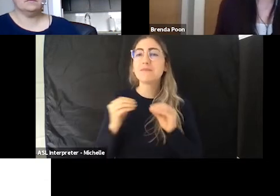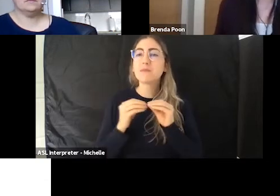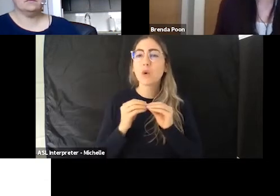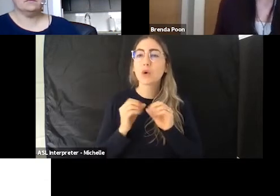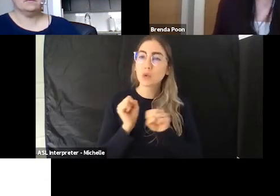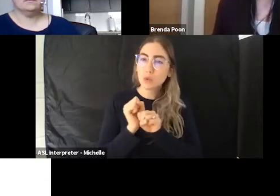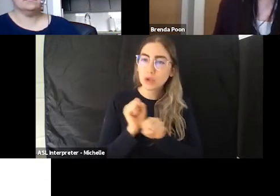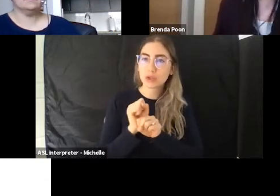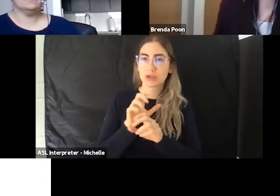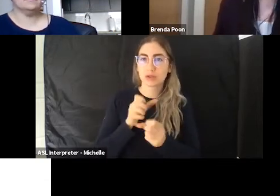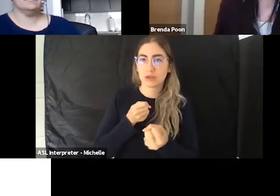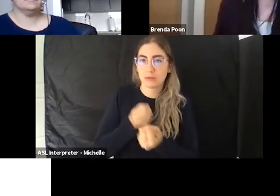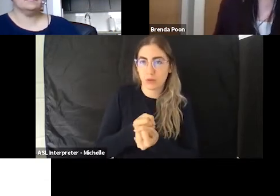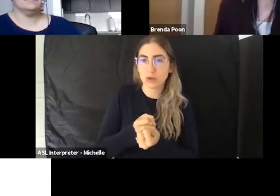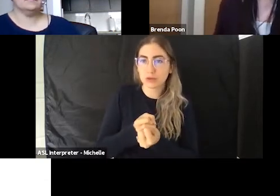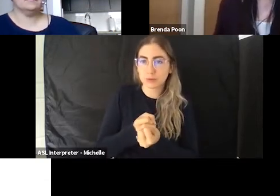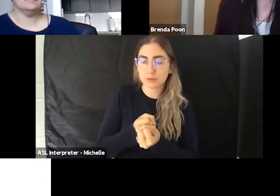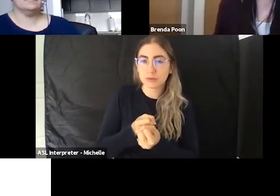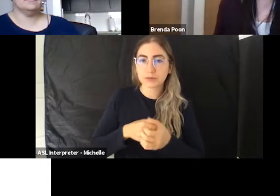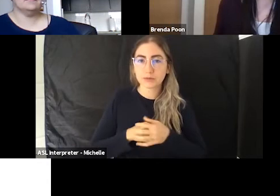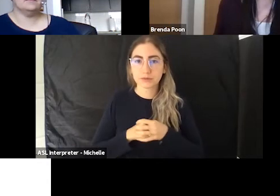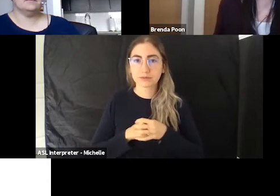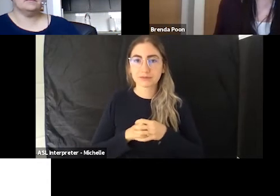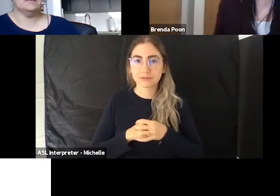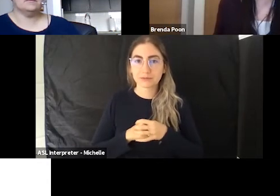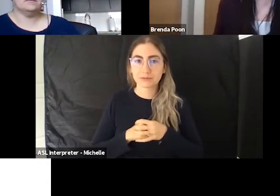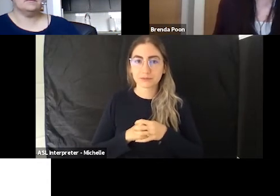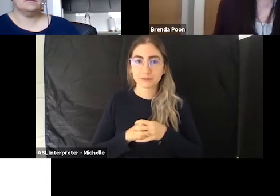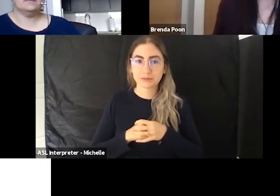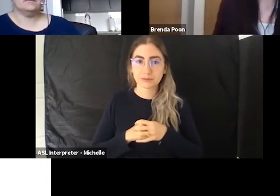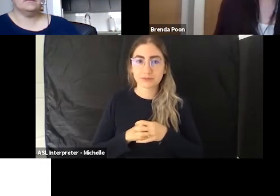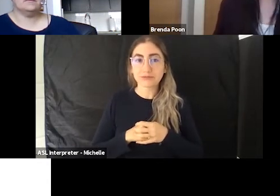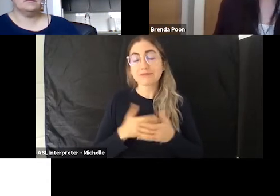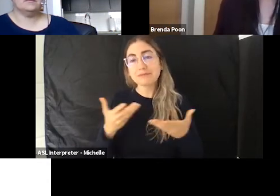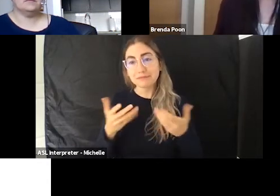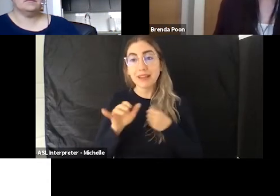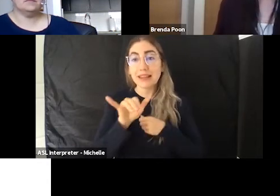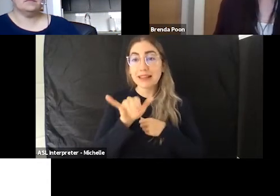RECOMMENDATIONS WAS AROUND THEME AROUND THE RECOMMENDATIONS WAS AROUND THE DESIRE FOR THE DESIRE FOR MORE EMPLOYMENT-RELATED SUPPORTS MORE EMPLOYMENT-RELATED SUPPORTS AND THESE COULD BE -- THIS AND THESE COULD BE -- THIS FALLS INTO THE CATEGORY OF THOSE THINGS THAT HELP RESPONDENTS